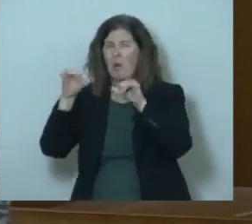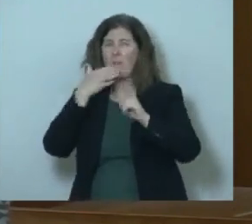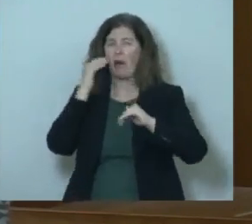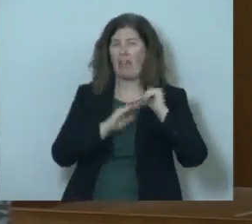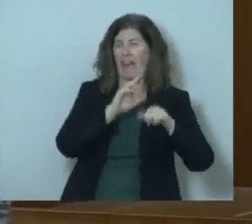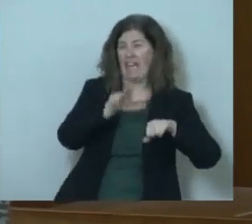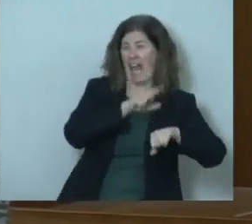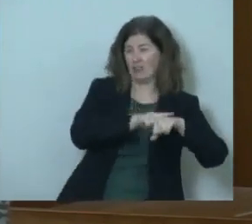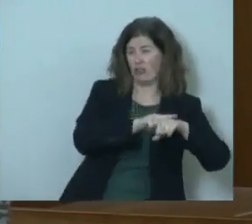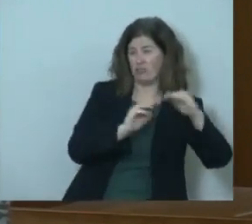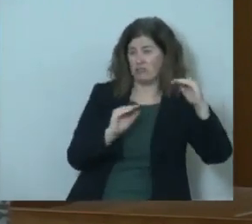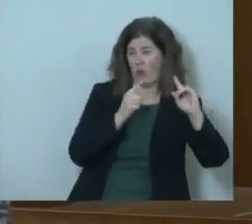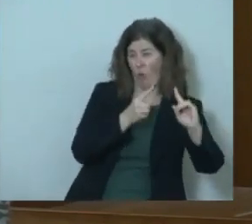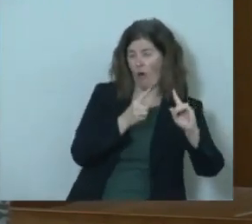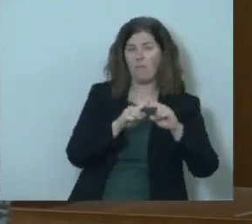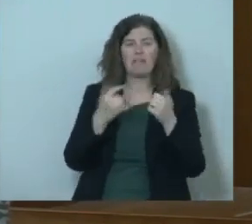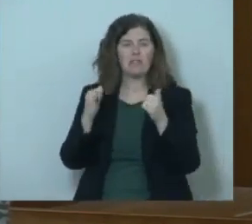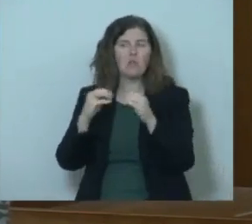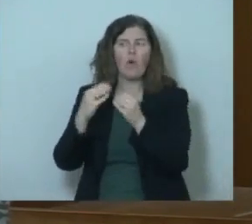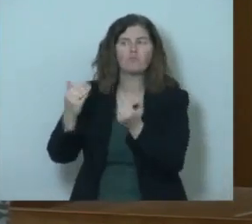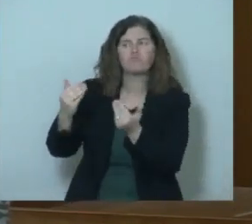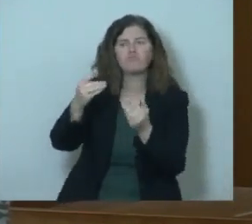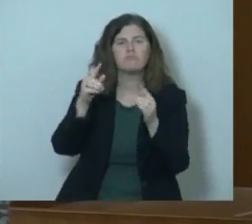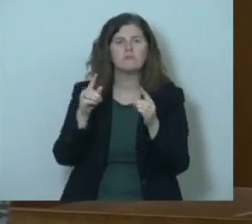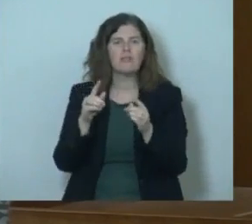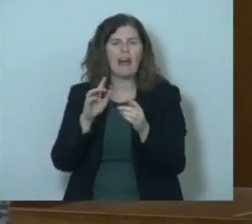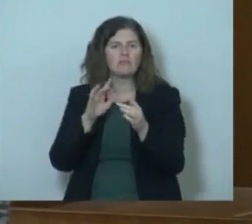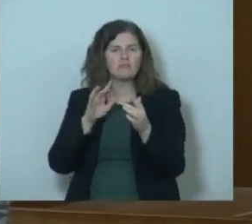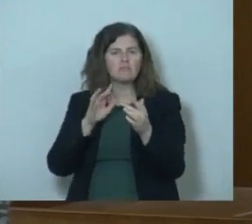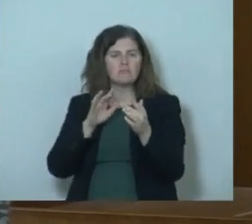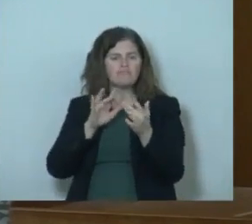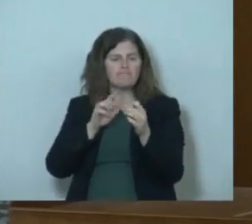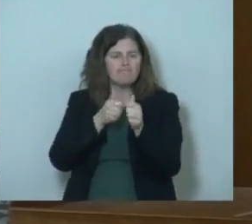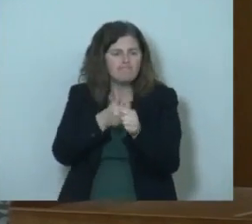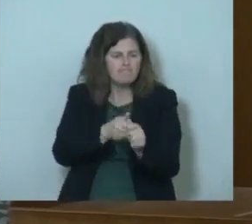TESTING IS STILL SIGNIFICANT IMPROVEMENT, BETTER THAN NATIONAL STANDARDS.